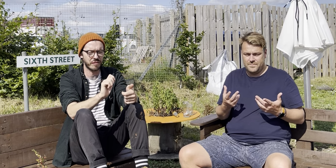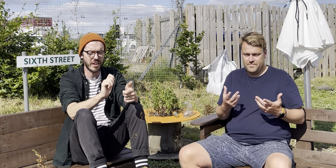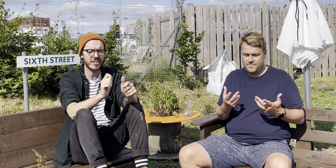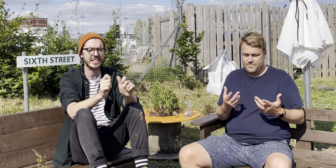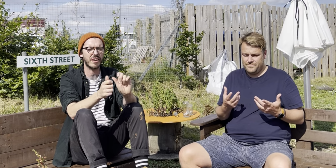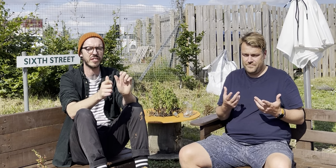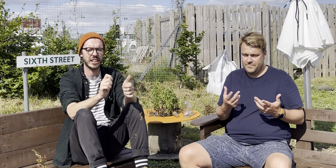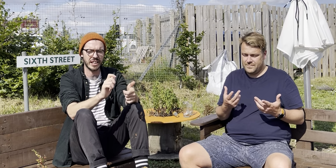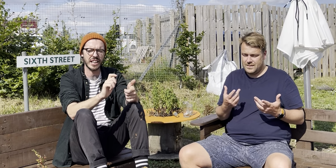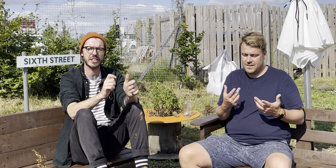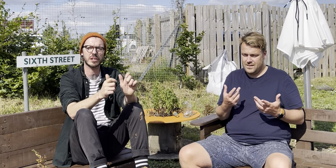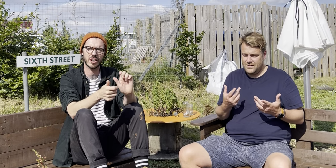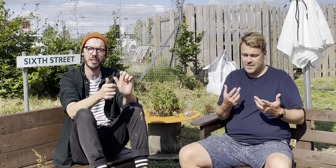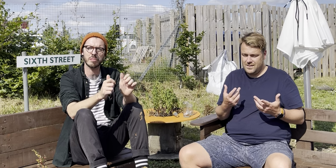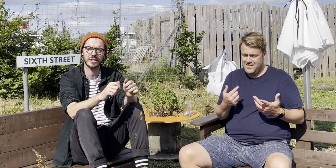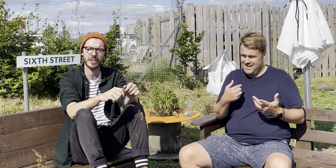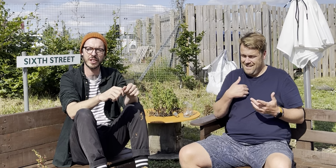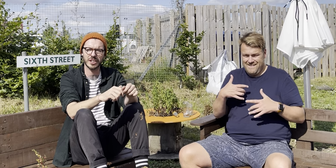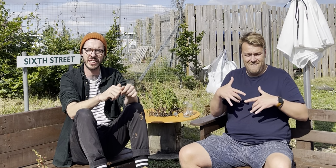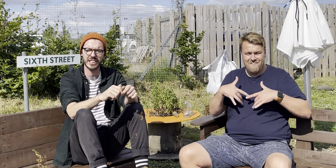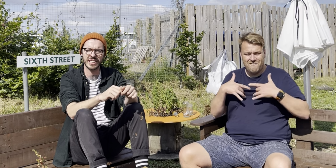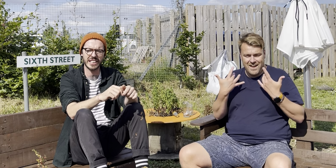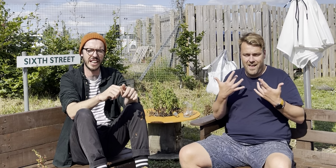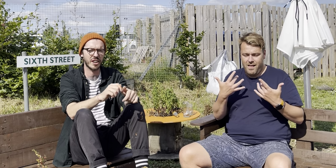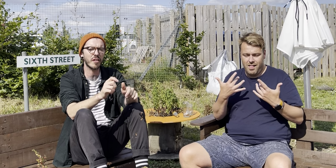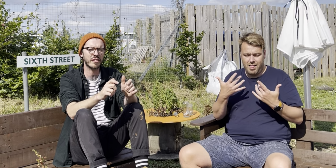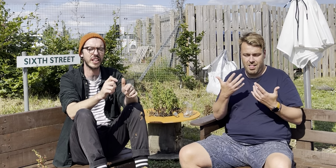very definitely that's kind of been turned on its head again and i feel